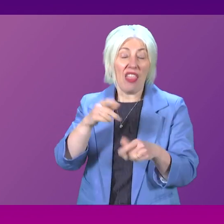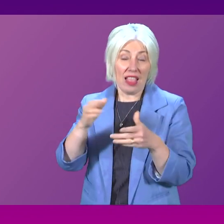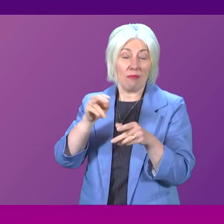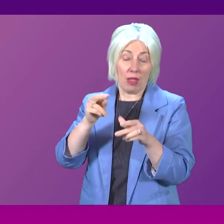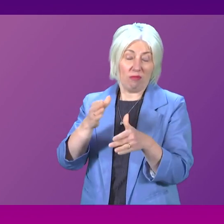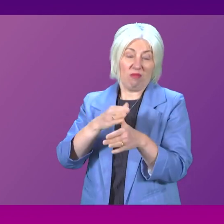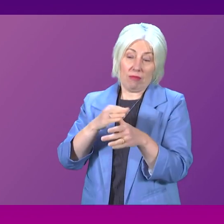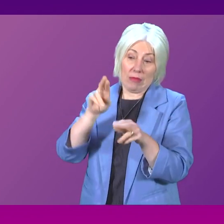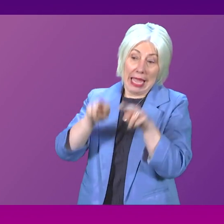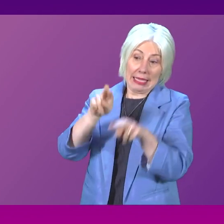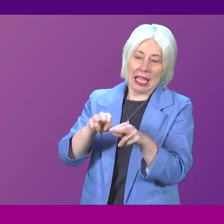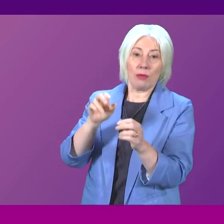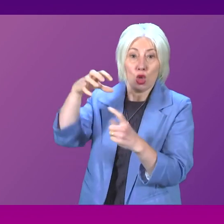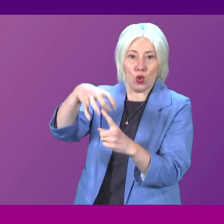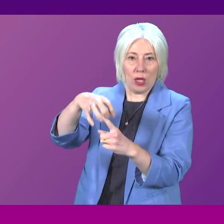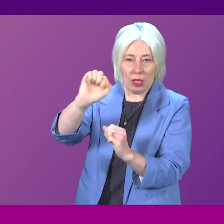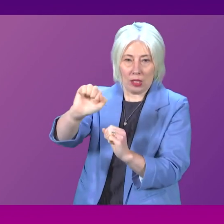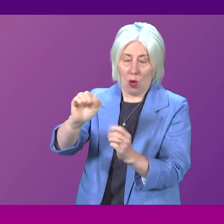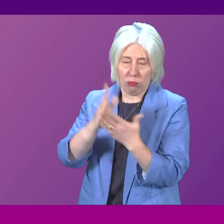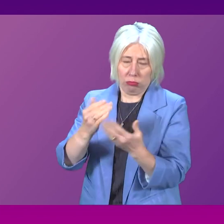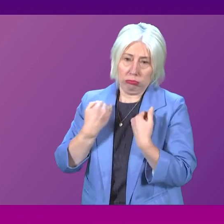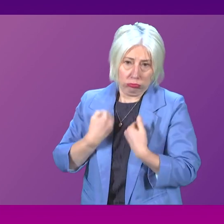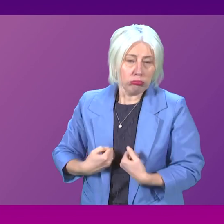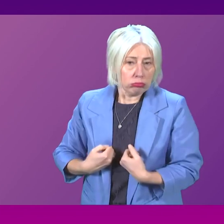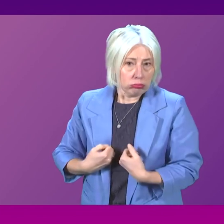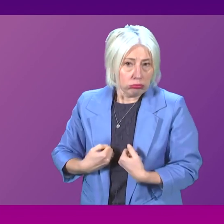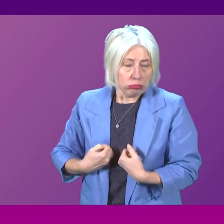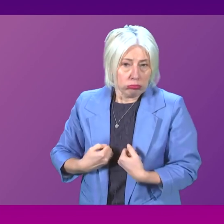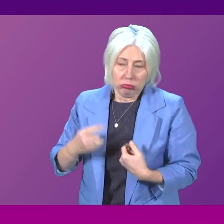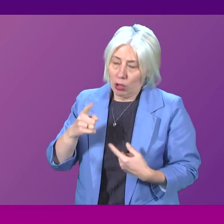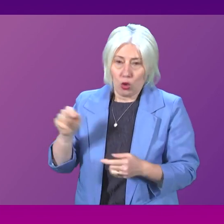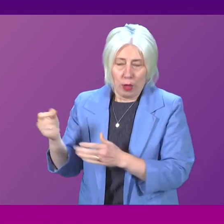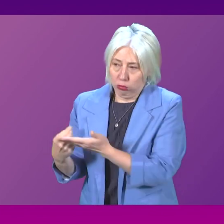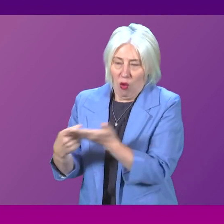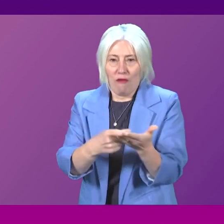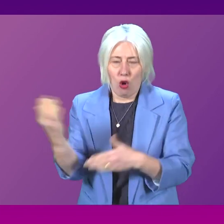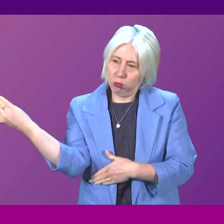Those people are among the most sick and they have been referred straight to hospital by their general practitioners.